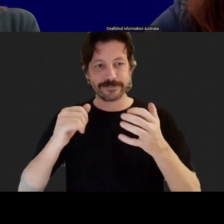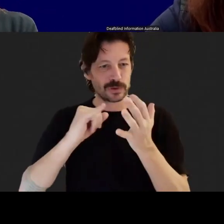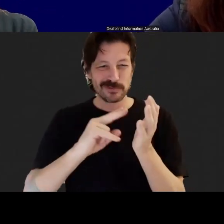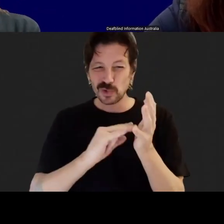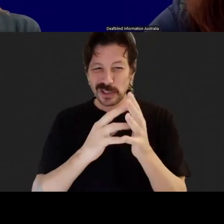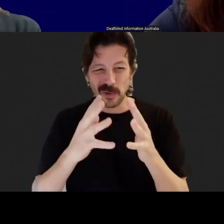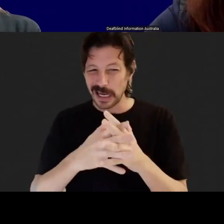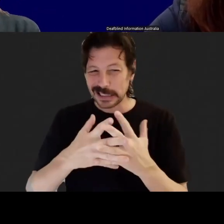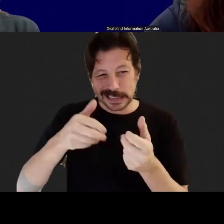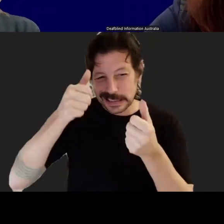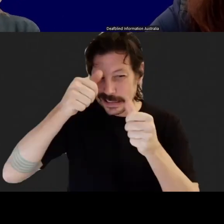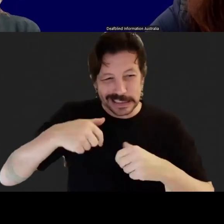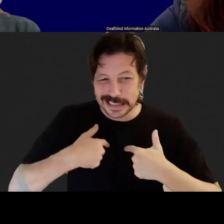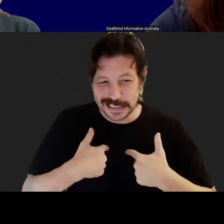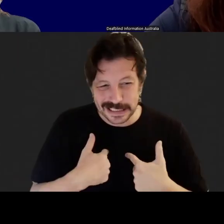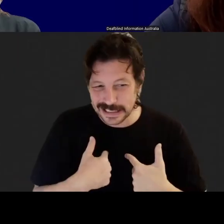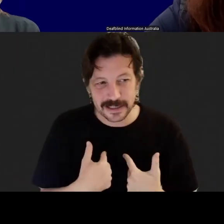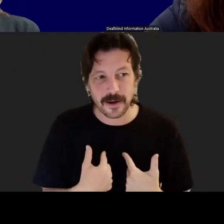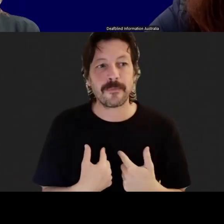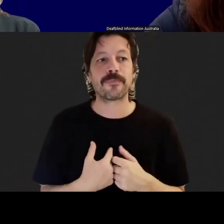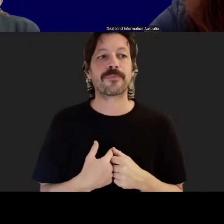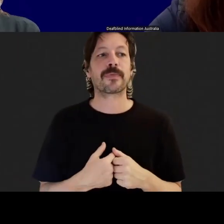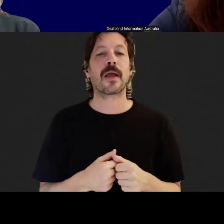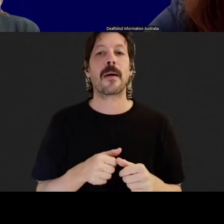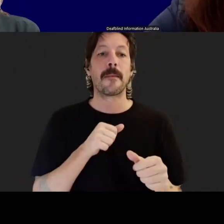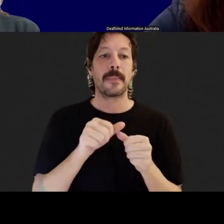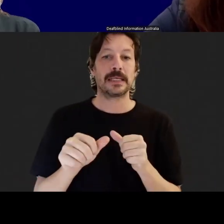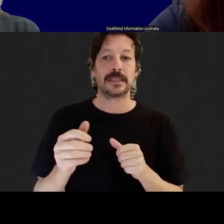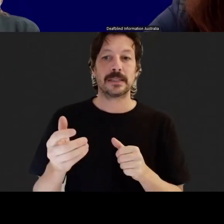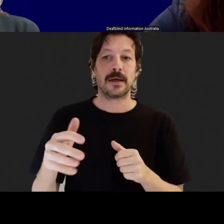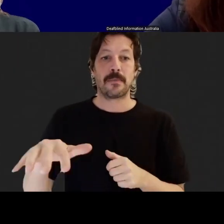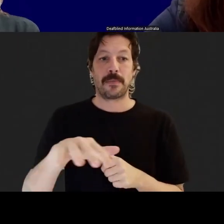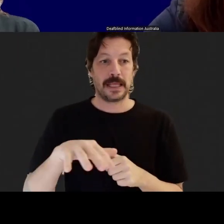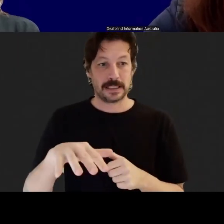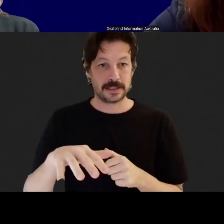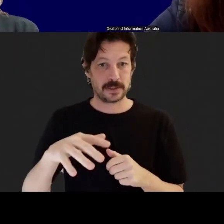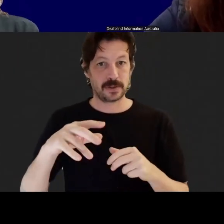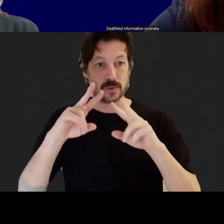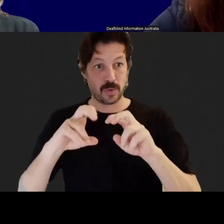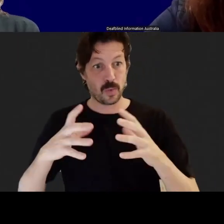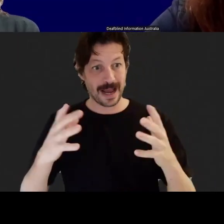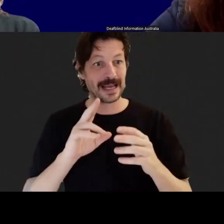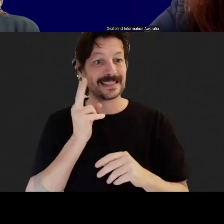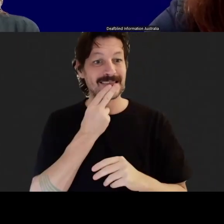I think maybe the first place to look is the Deafblind Information Australia website